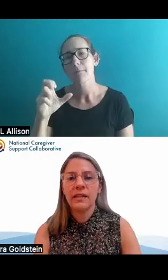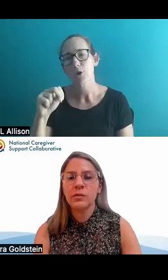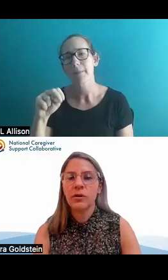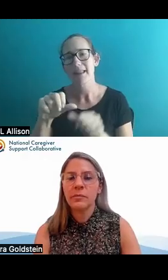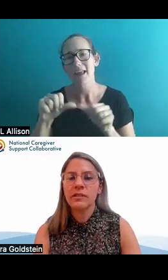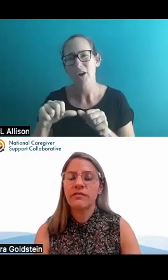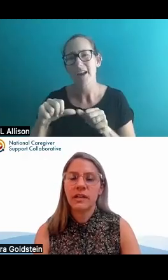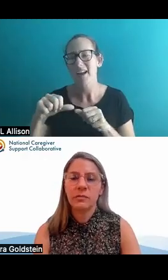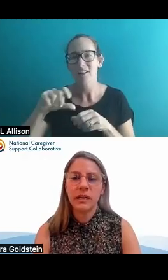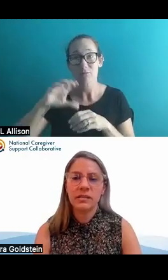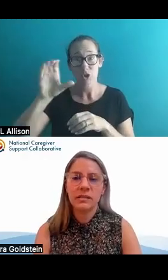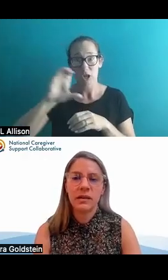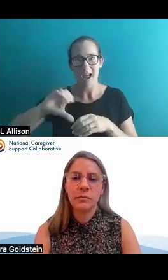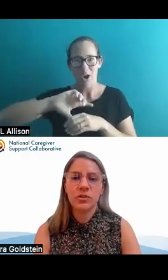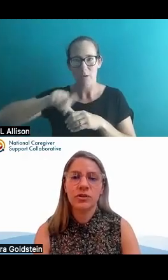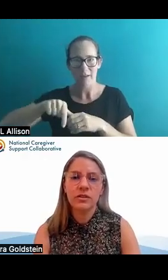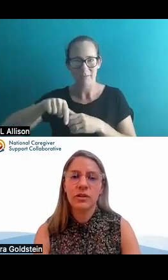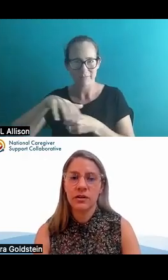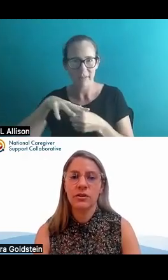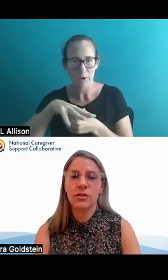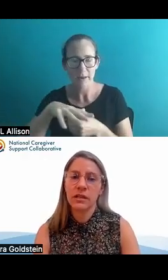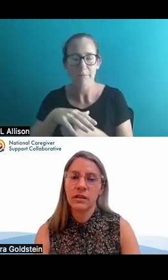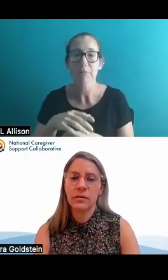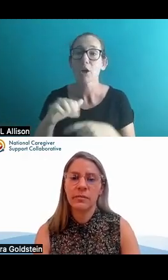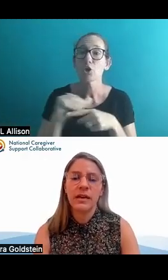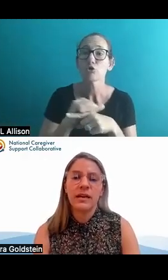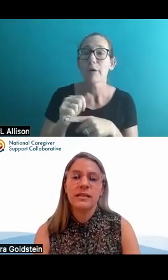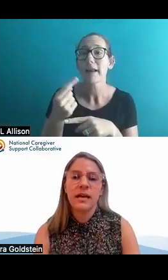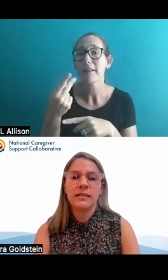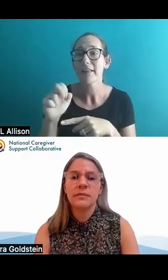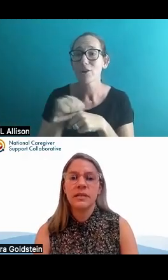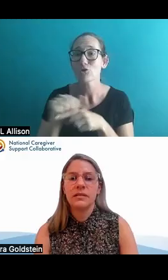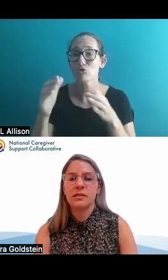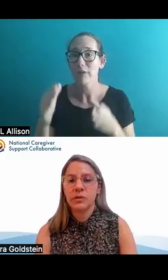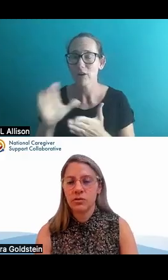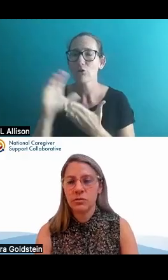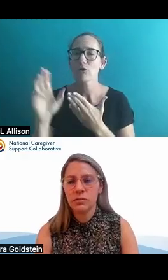this program is a faith-based, train the trainer curriculum designed to meet the spiritual and